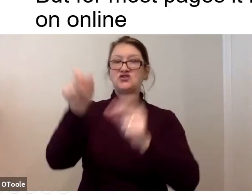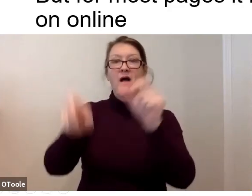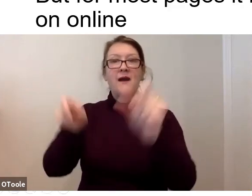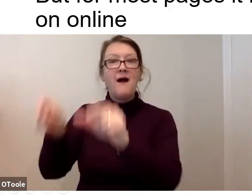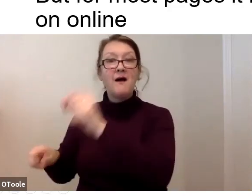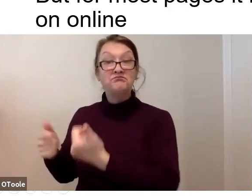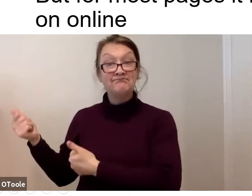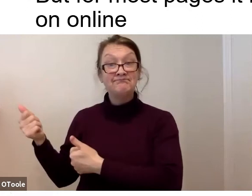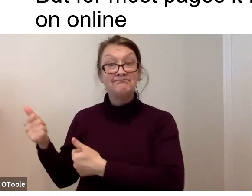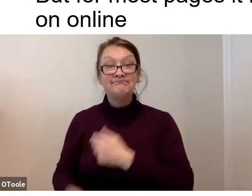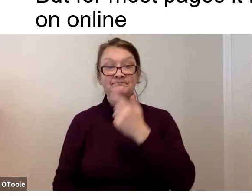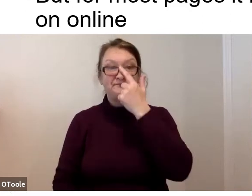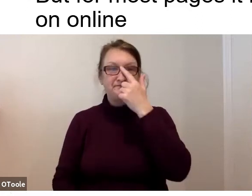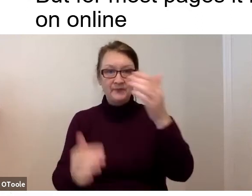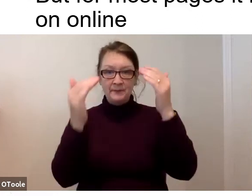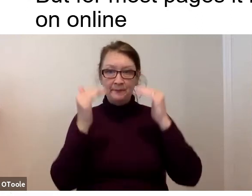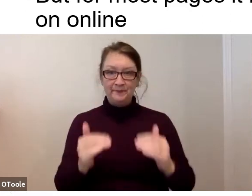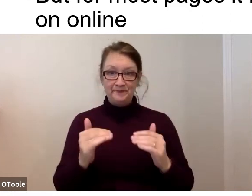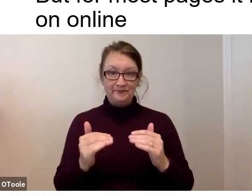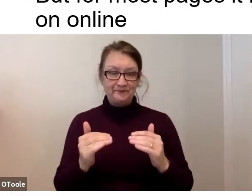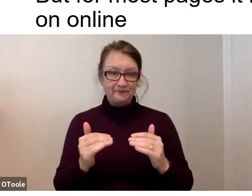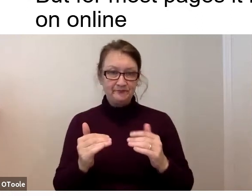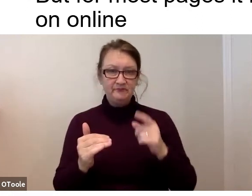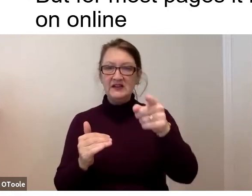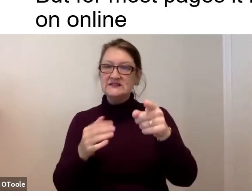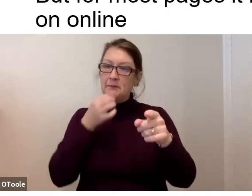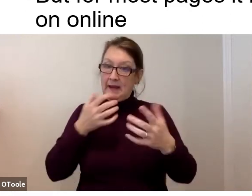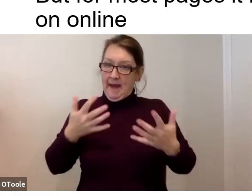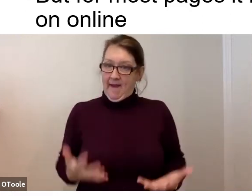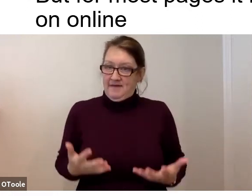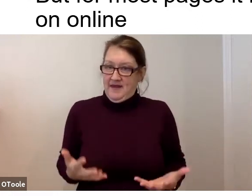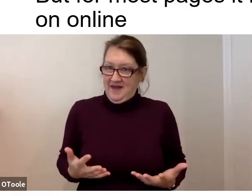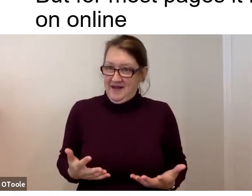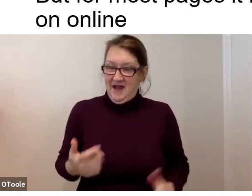OK so this is sort of a bit heavy so I'm not going to go too deep.